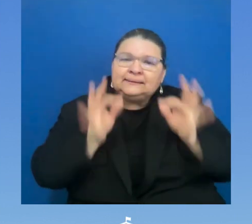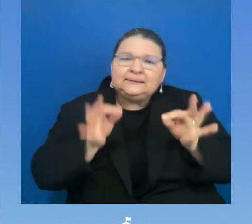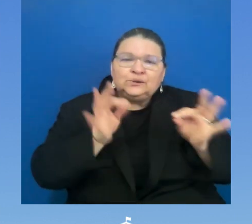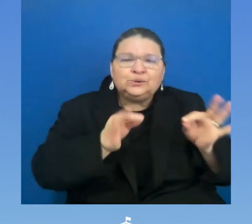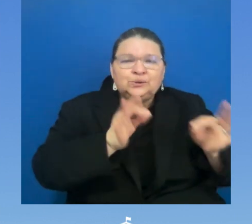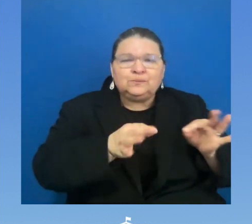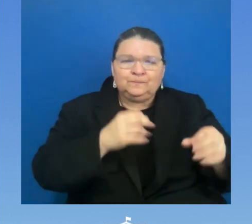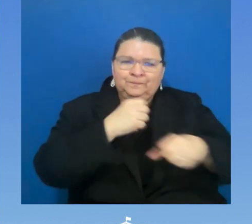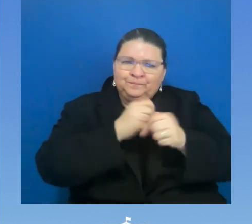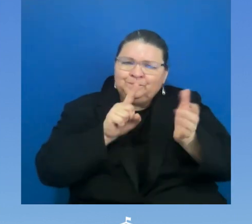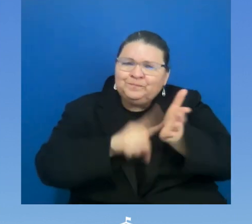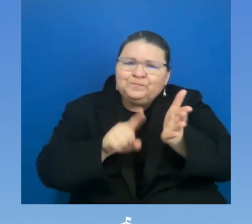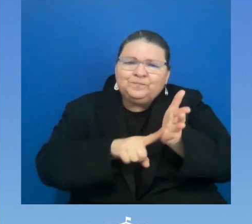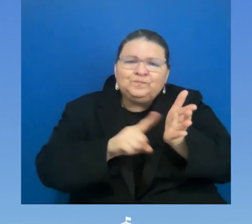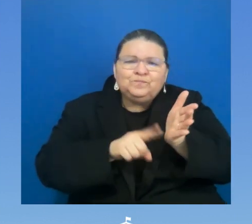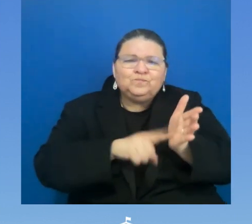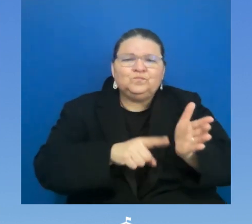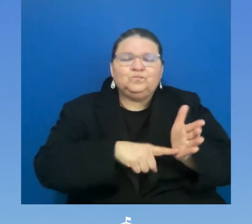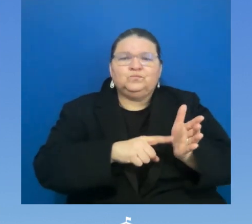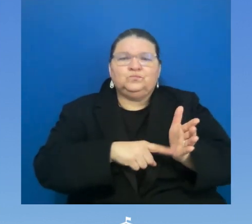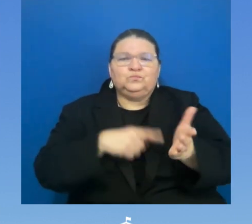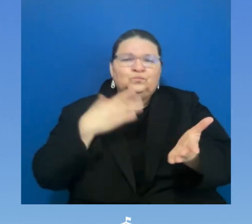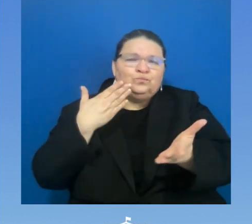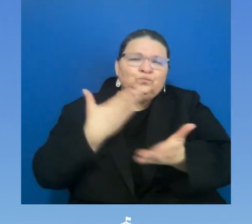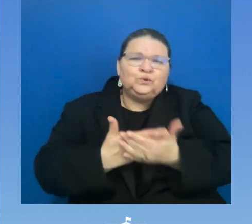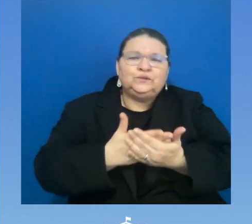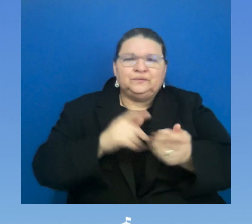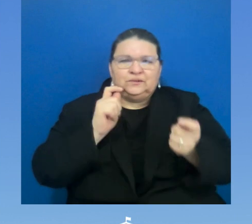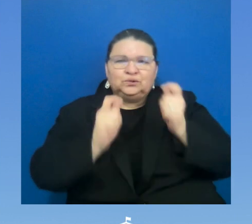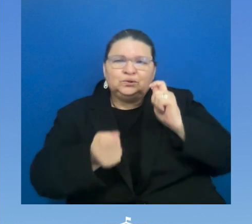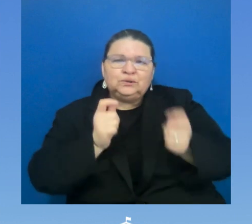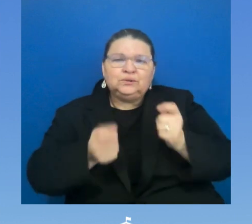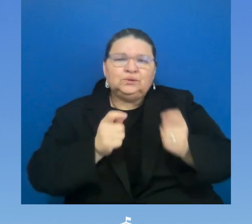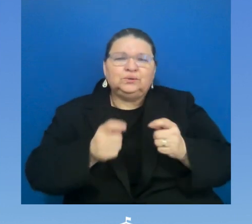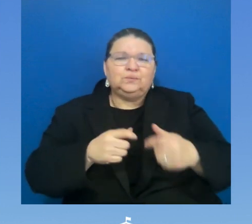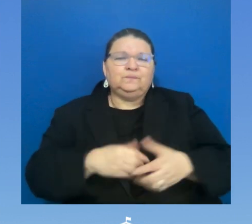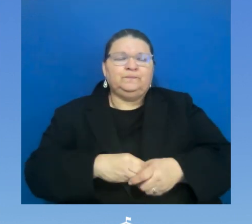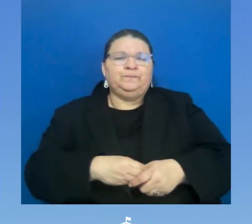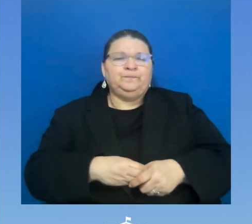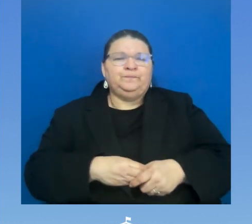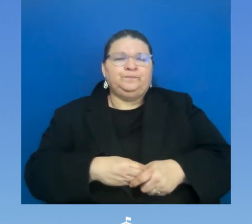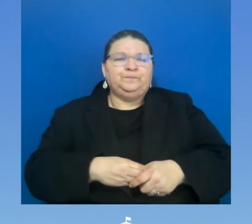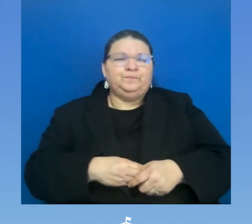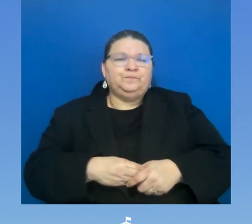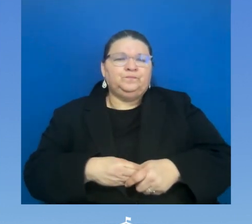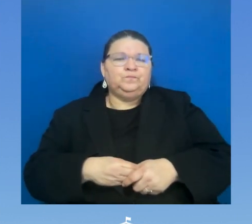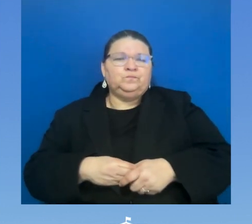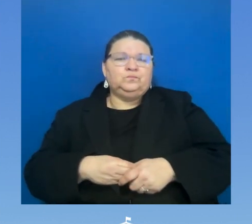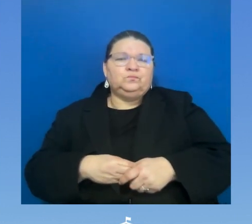And I would offer these four areas to focus on if you want to actually make this change.